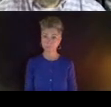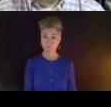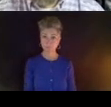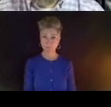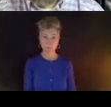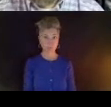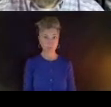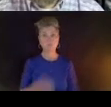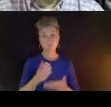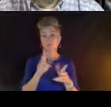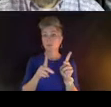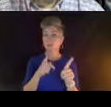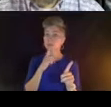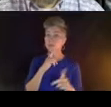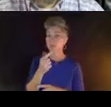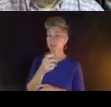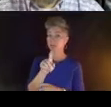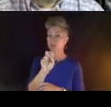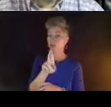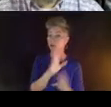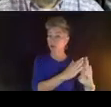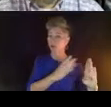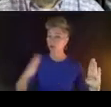So people are saying gender fluid, gender queer,